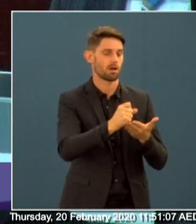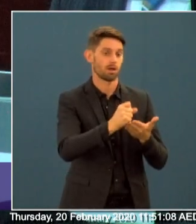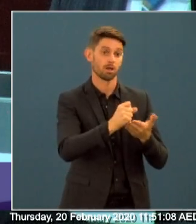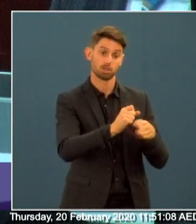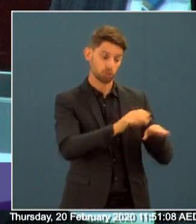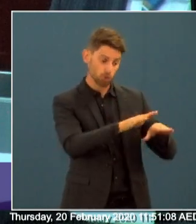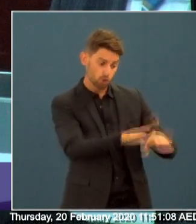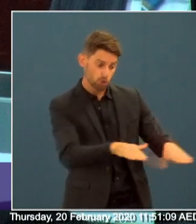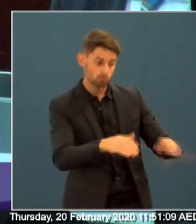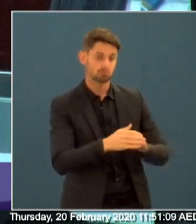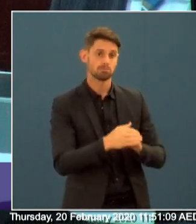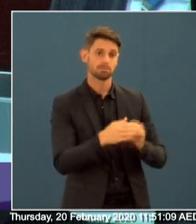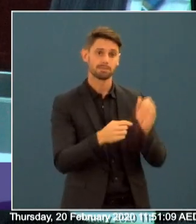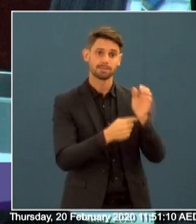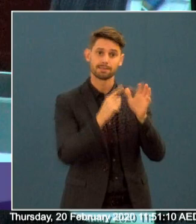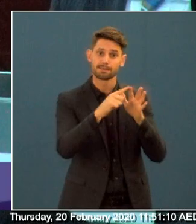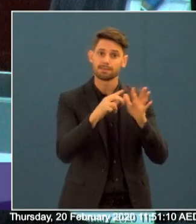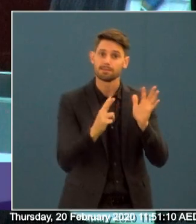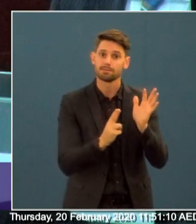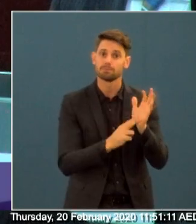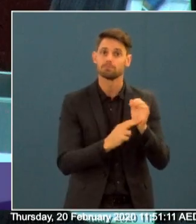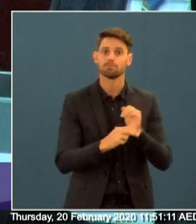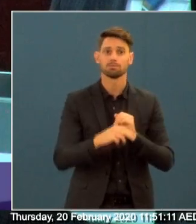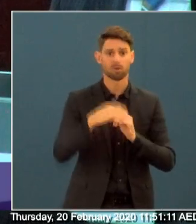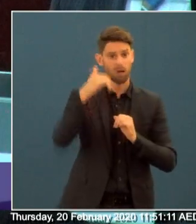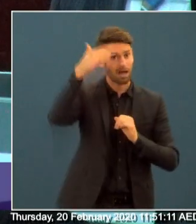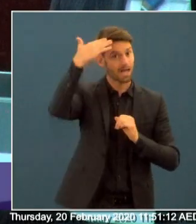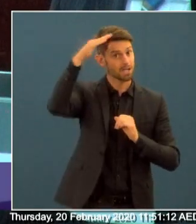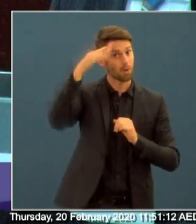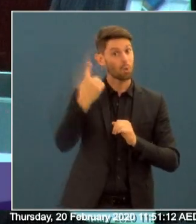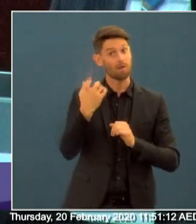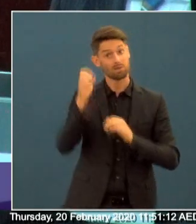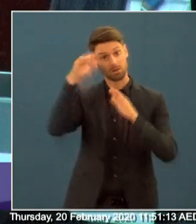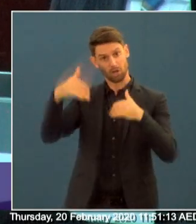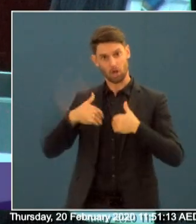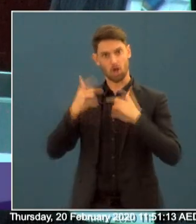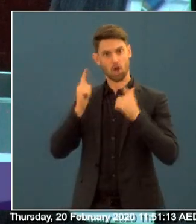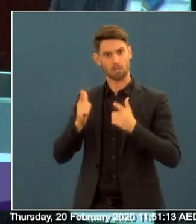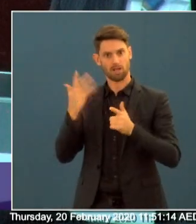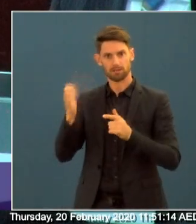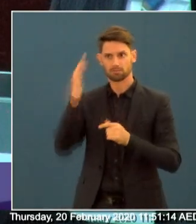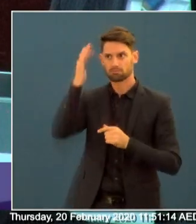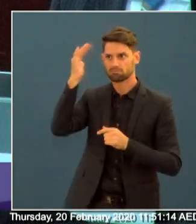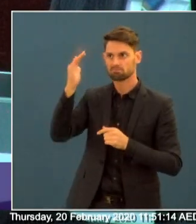adolescents and adults who present on the autism spectrum, is that right? That's right.